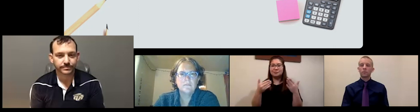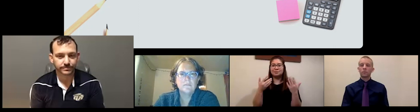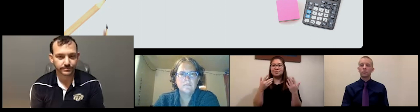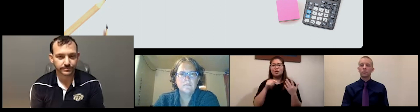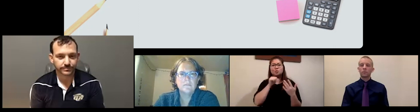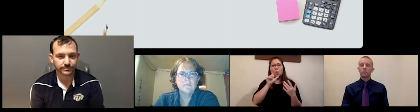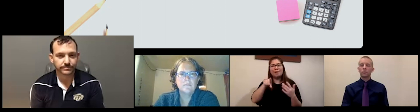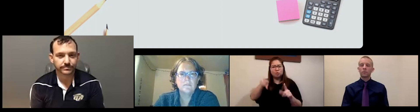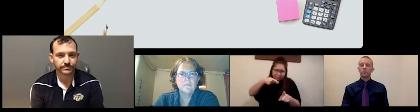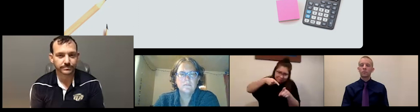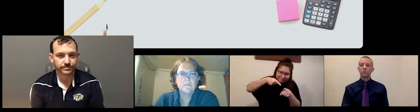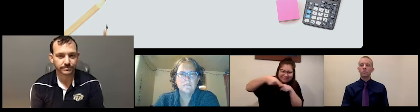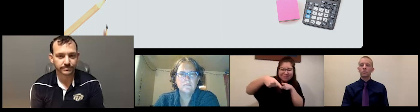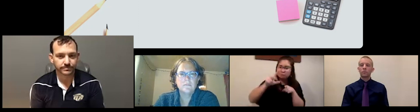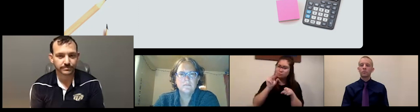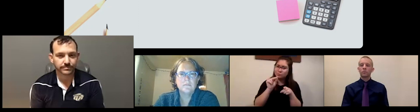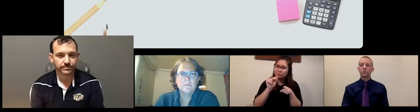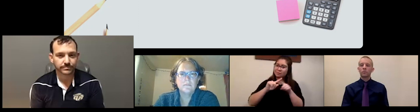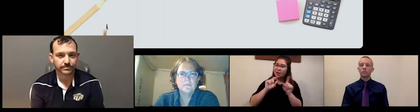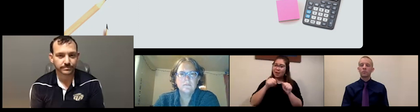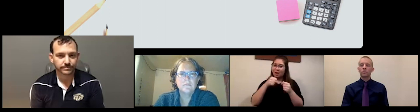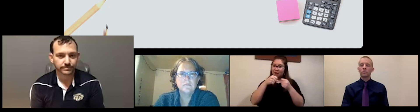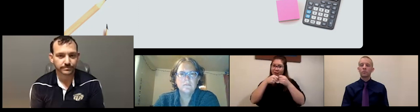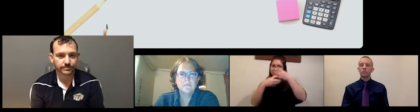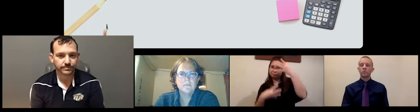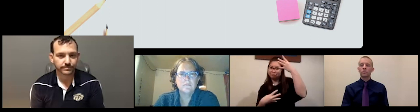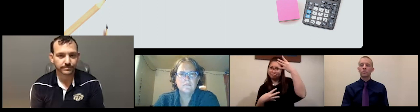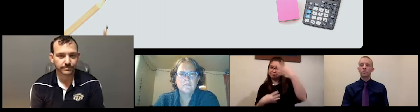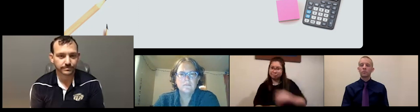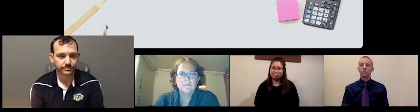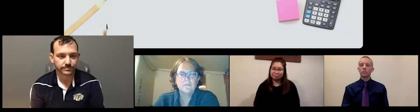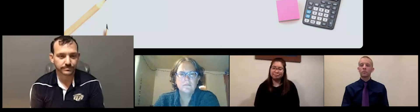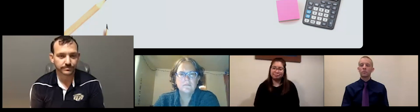You don’t have to follow a specific field, but you can expand your options.